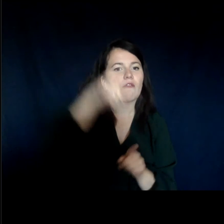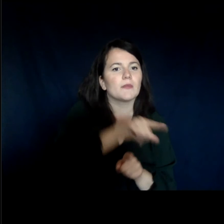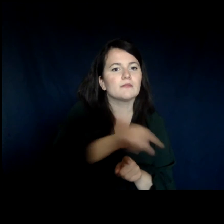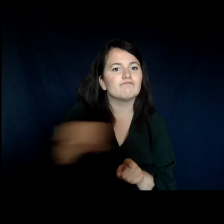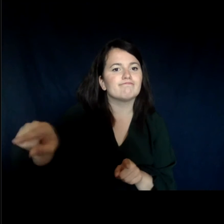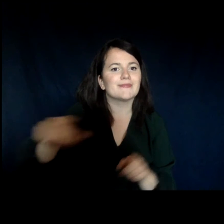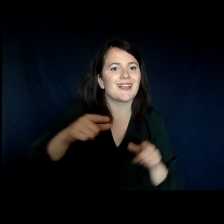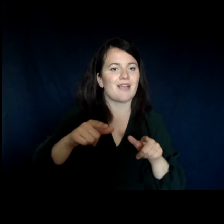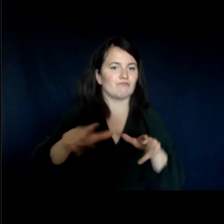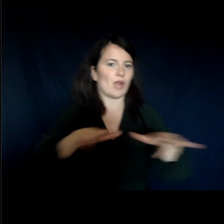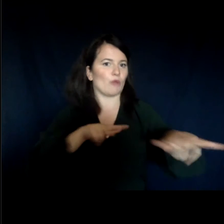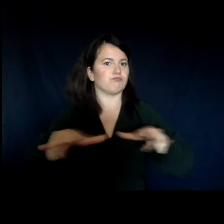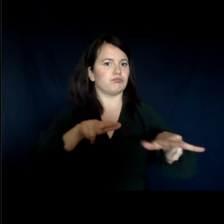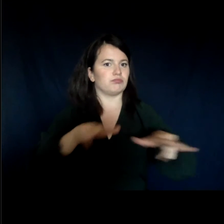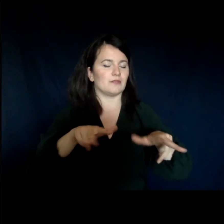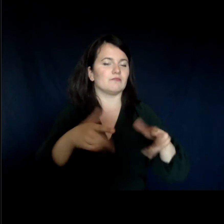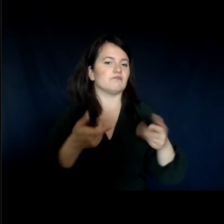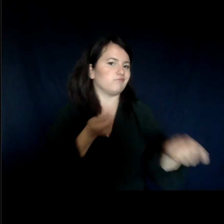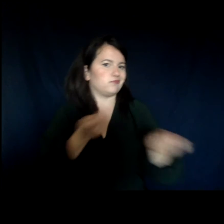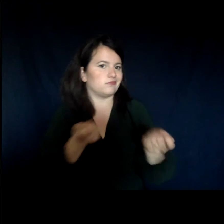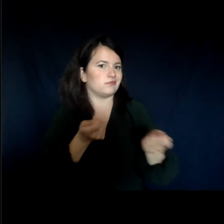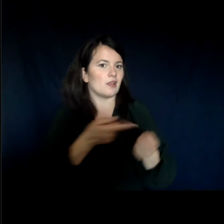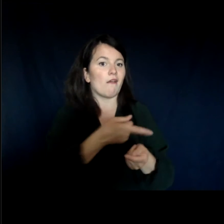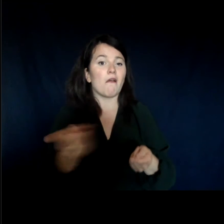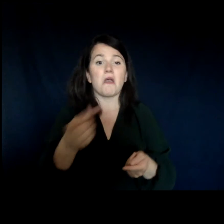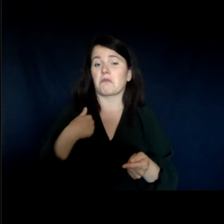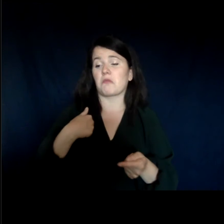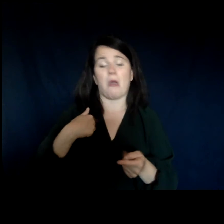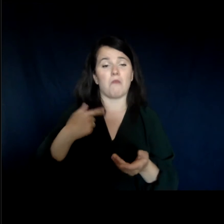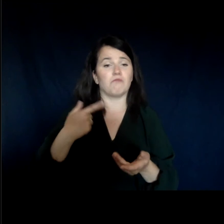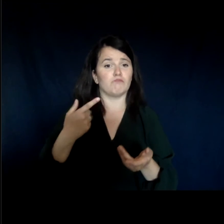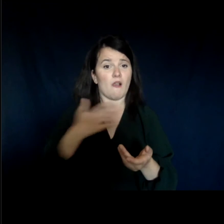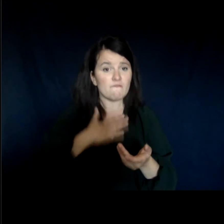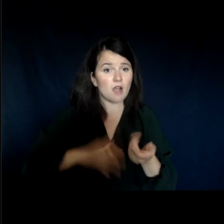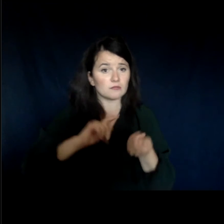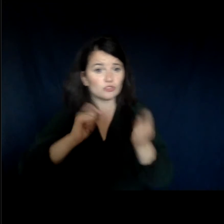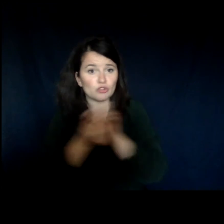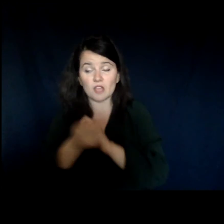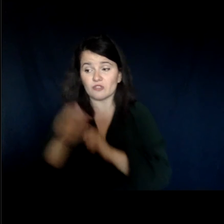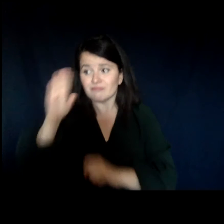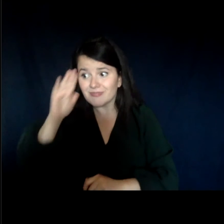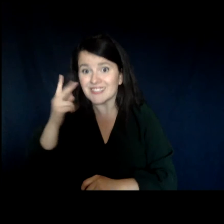in changing their operational plans or even in the modification.